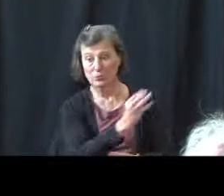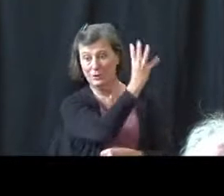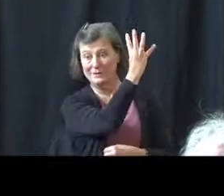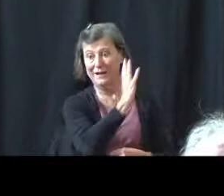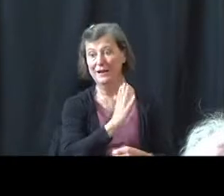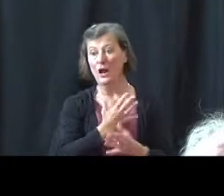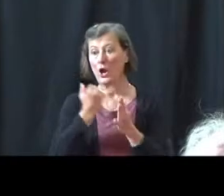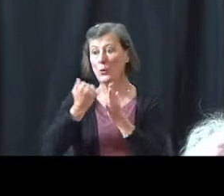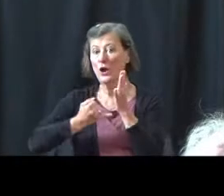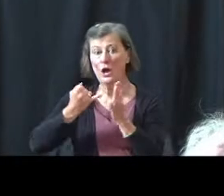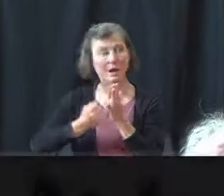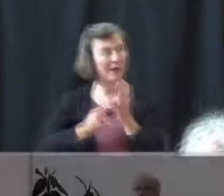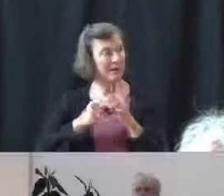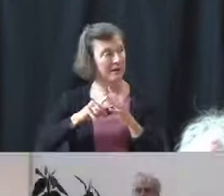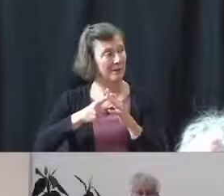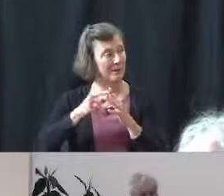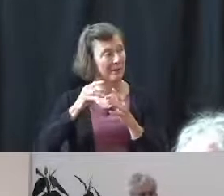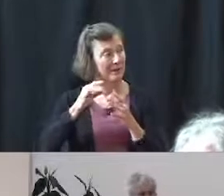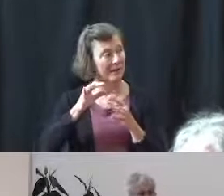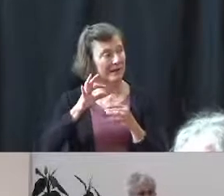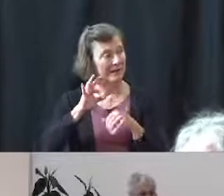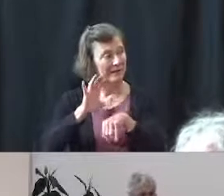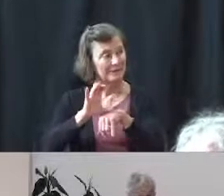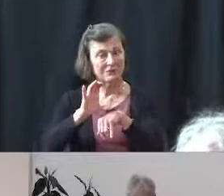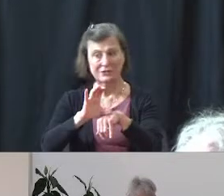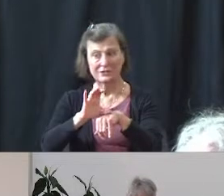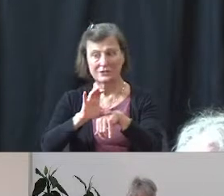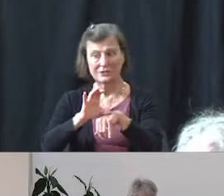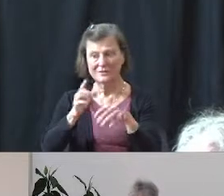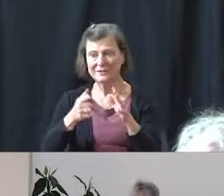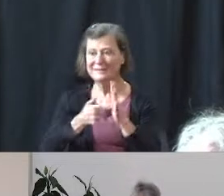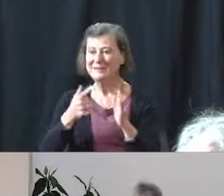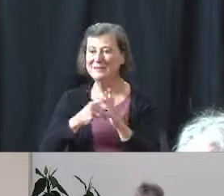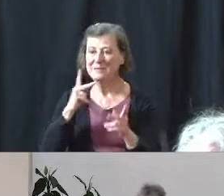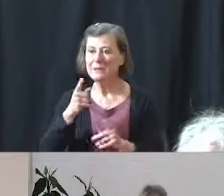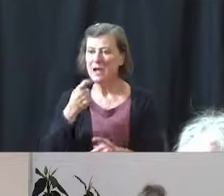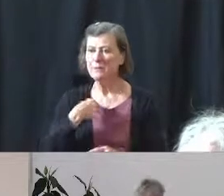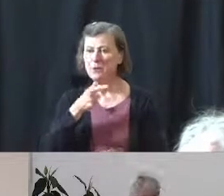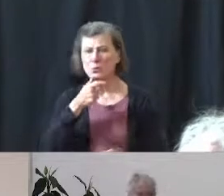at the beginning of the service. Sometimes, I'm asked who's in charge around here.